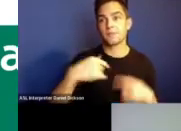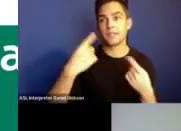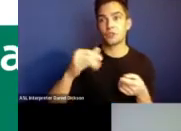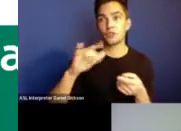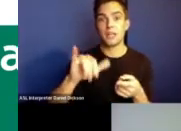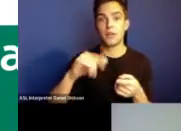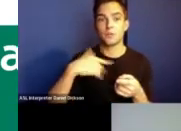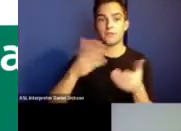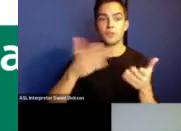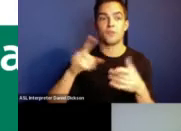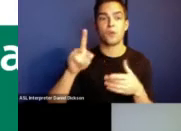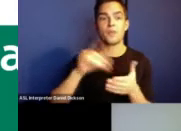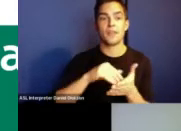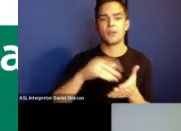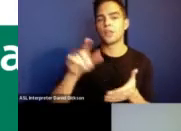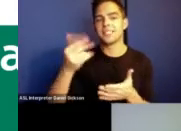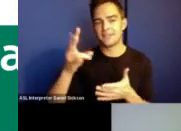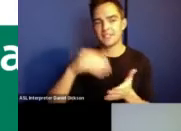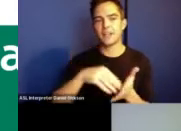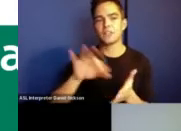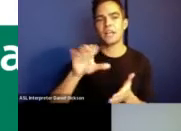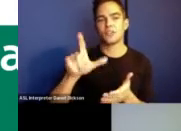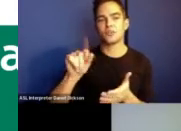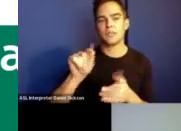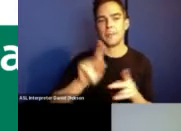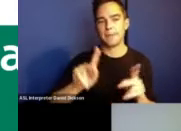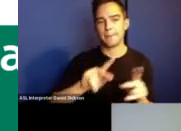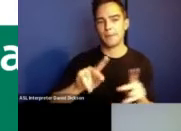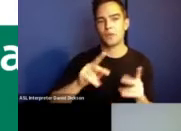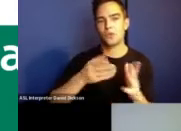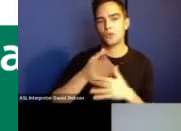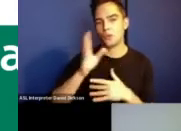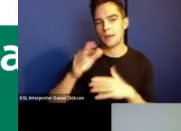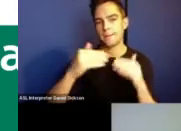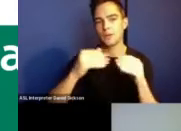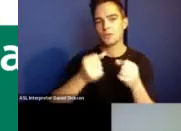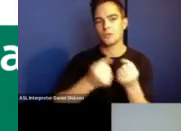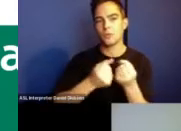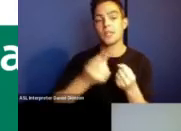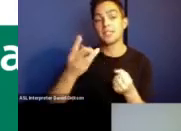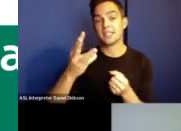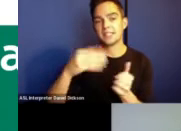had served 17,920 people through direct peer support, and 16,340